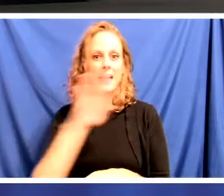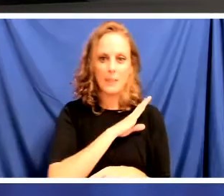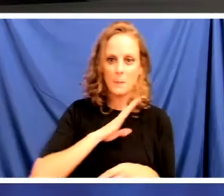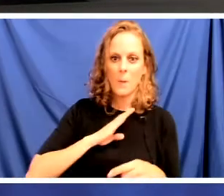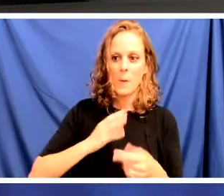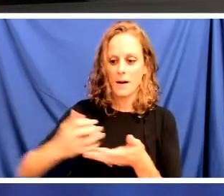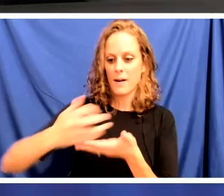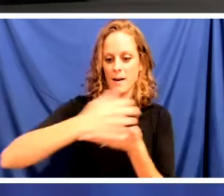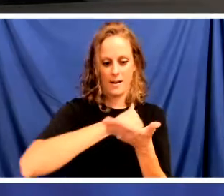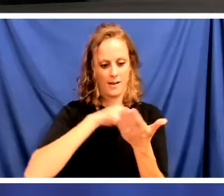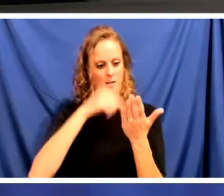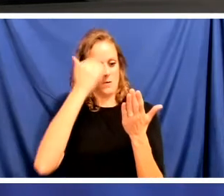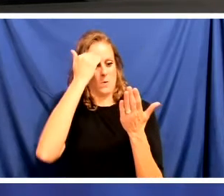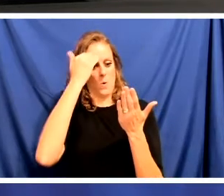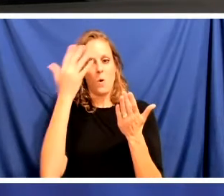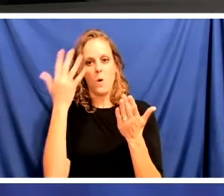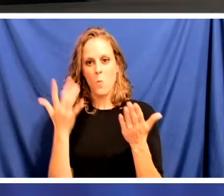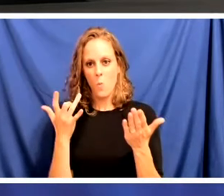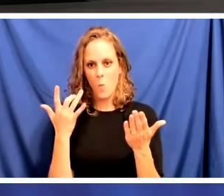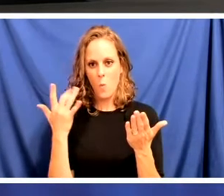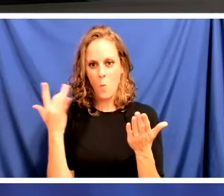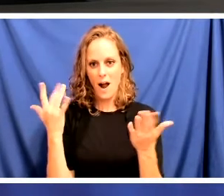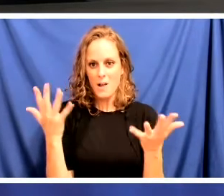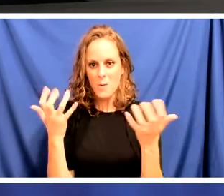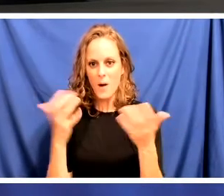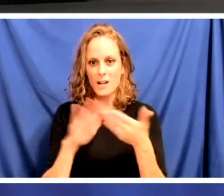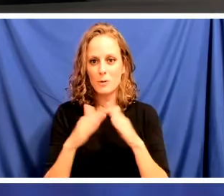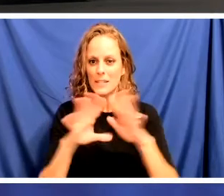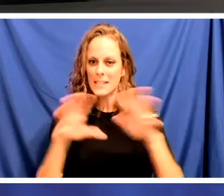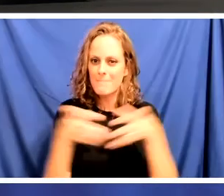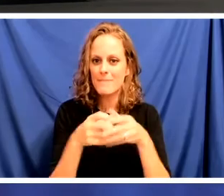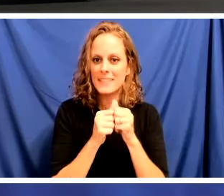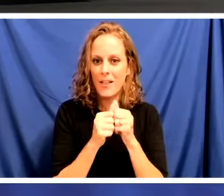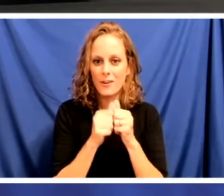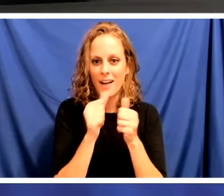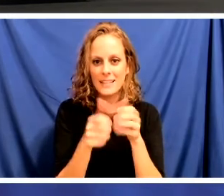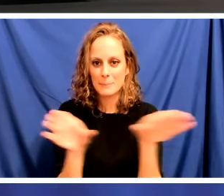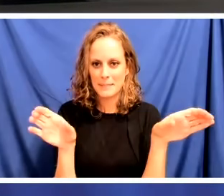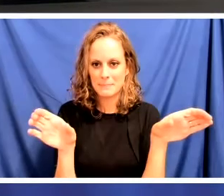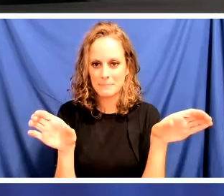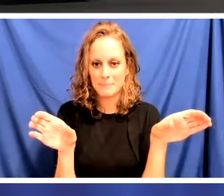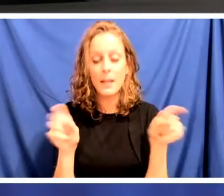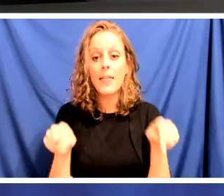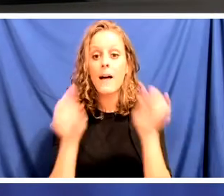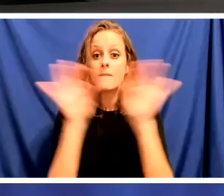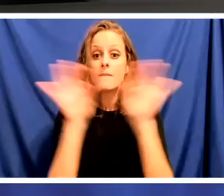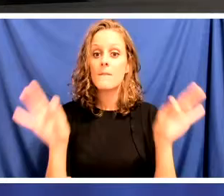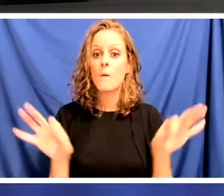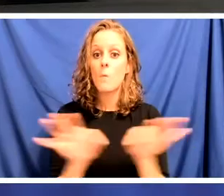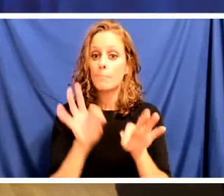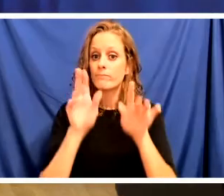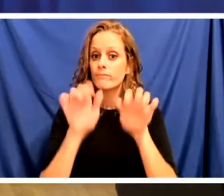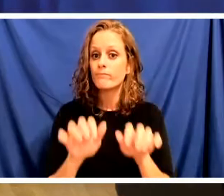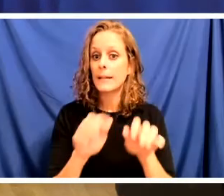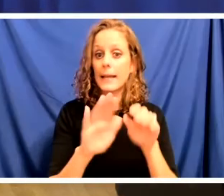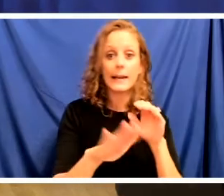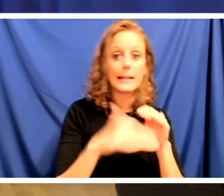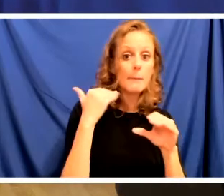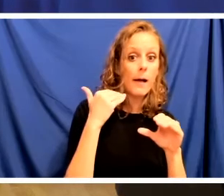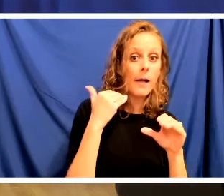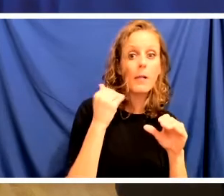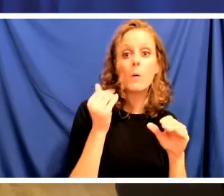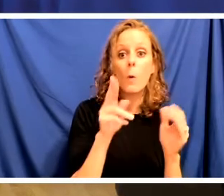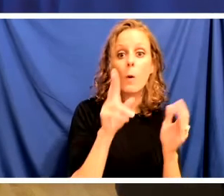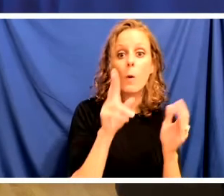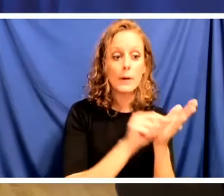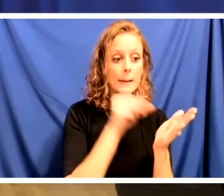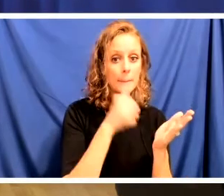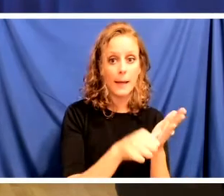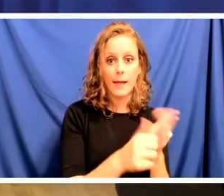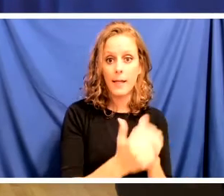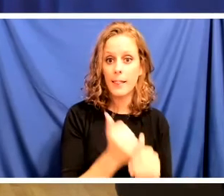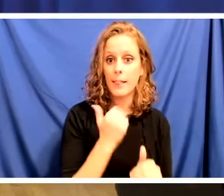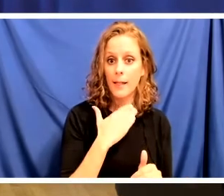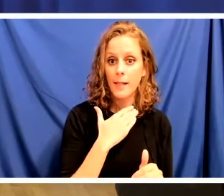So this forum, can be mailed or emailed and please note, it will be posted online in its entirety, so you probably want to leave out some personal details.